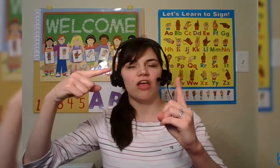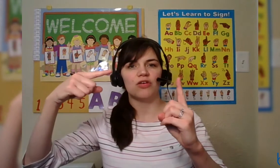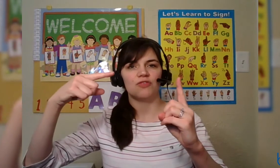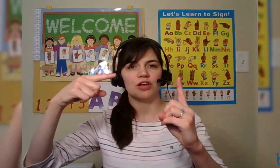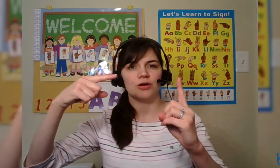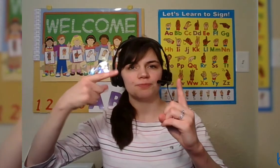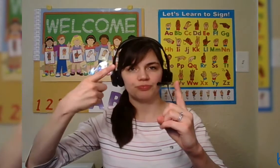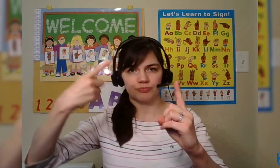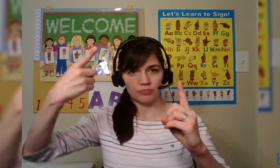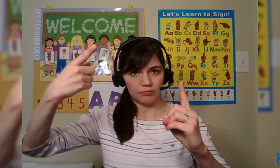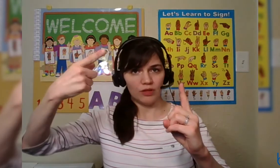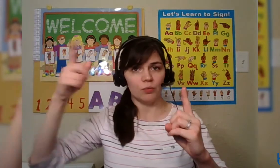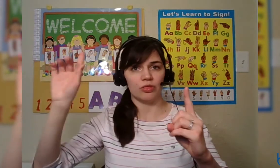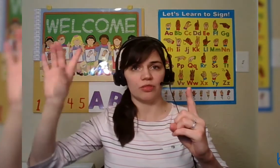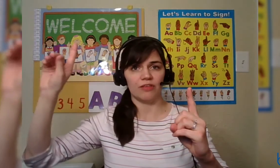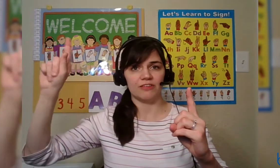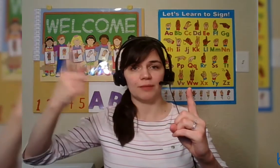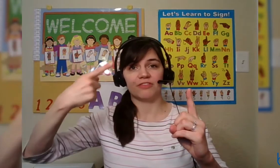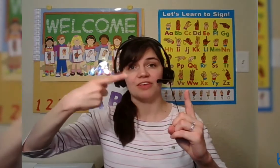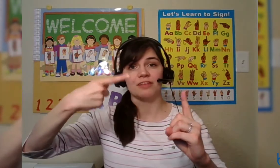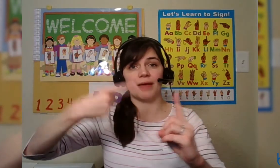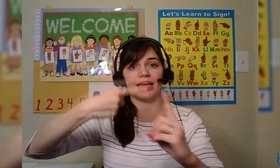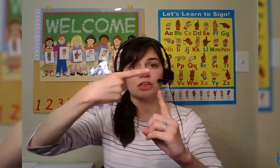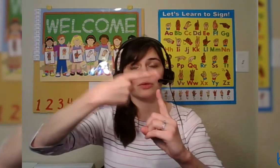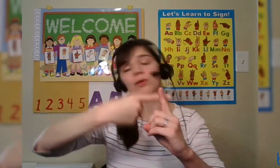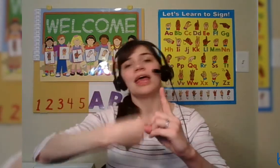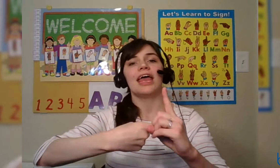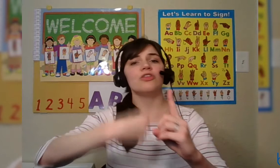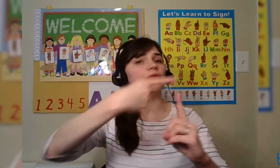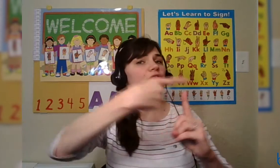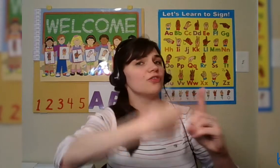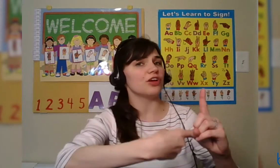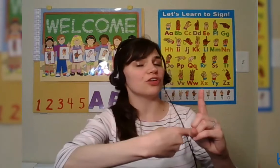other finger with this time it's facing back at you and you'll move your finger